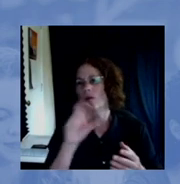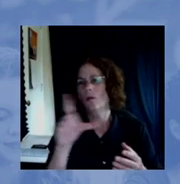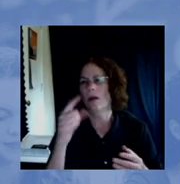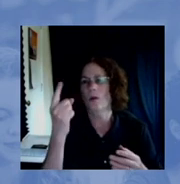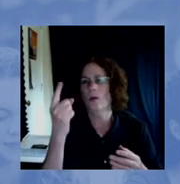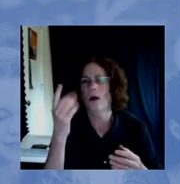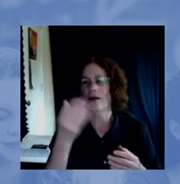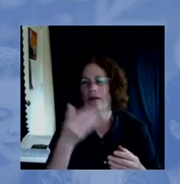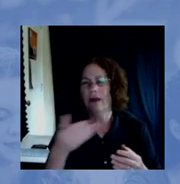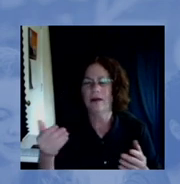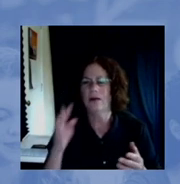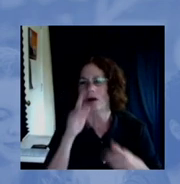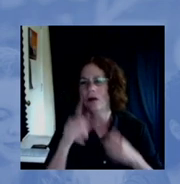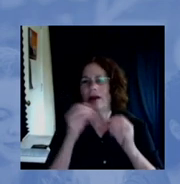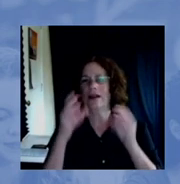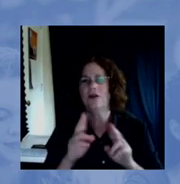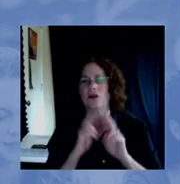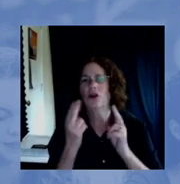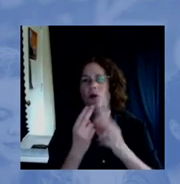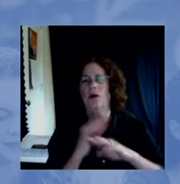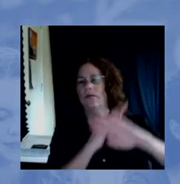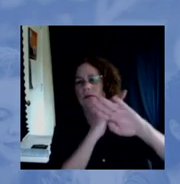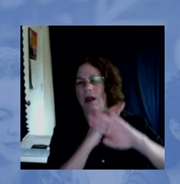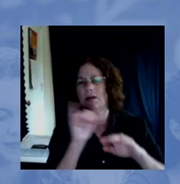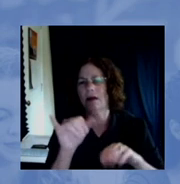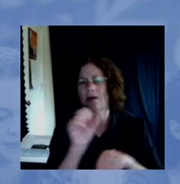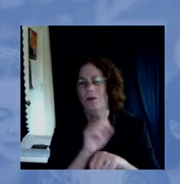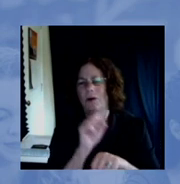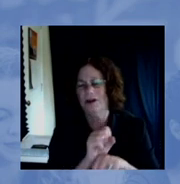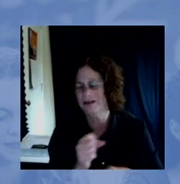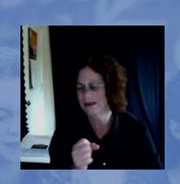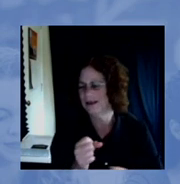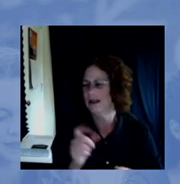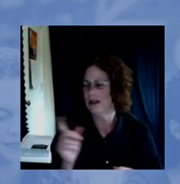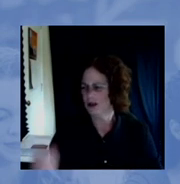UNION GETS IN THE WAY OF THIS WORK. YOU'VE BEEN A TEACHER, AN ACTIVE MEMBER OF